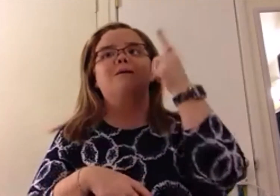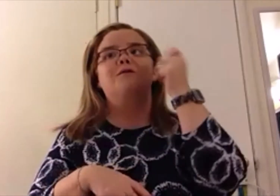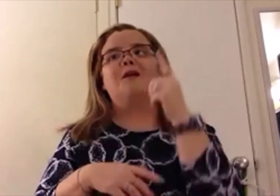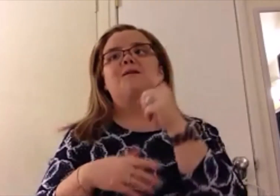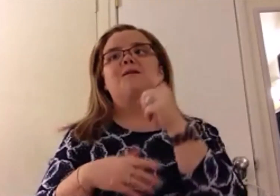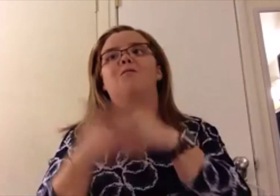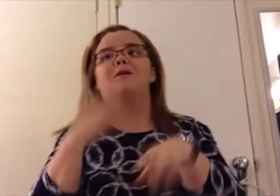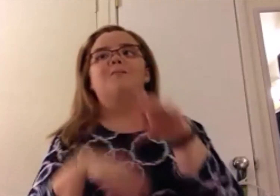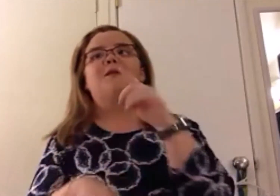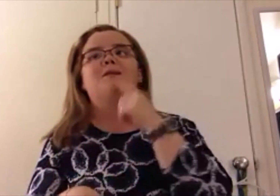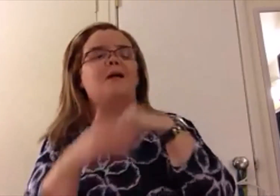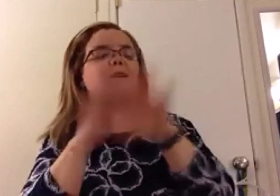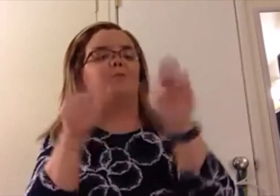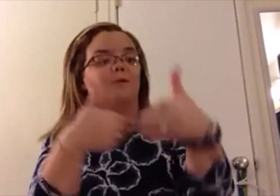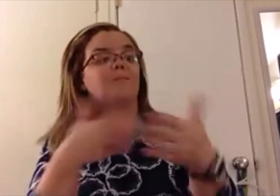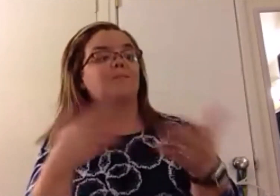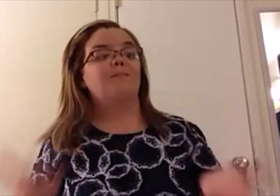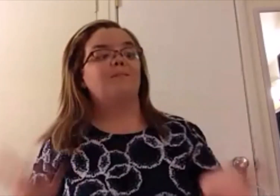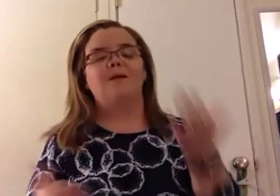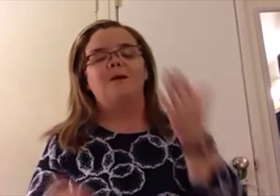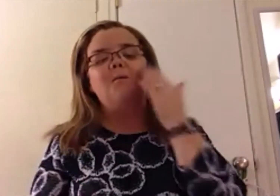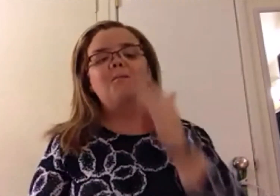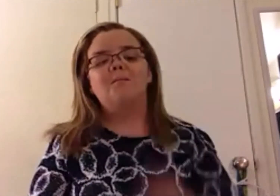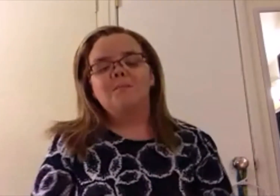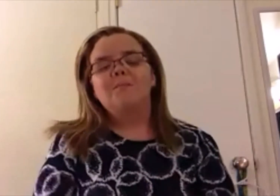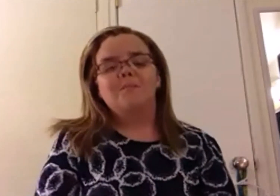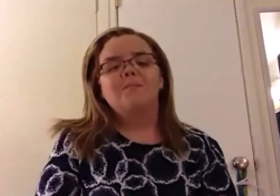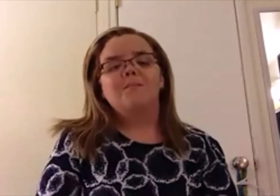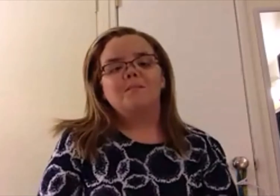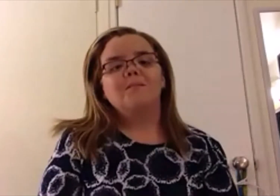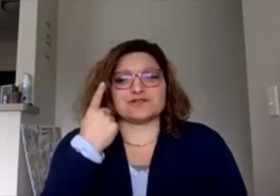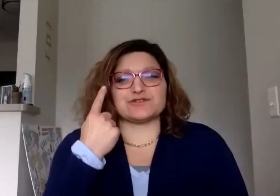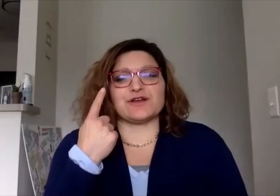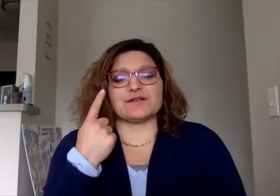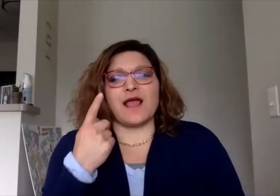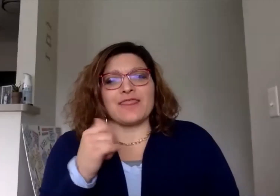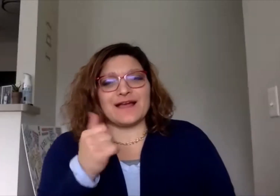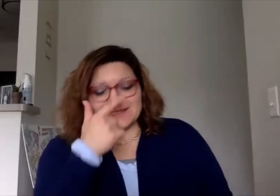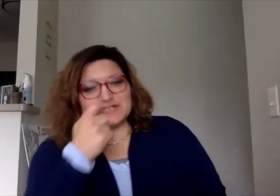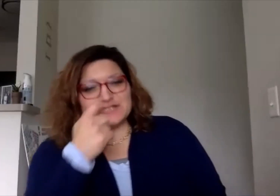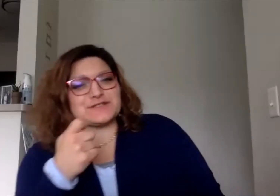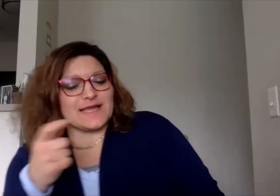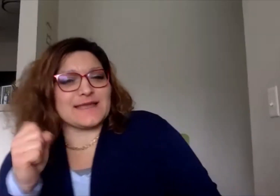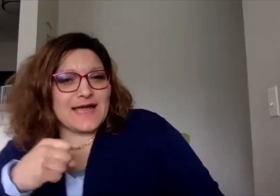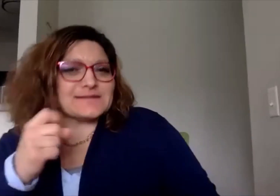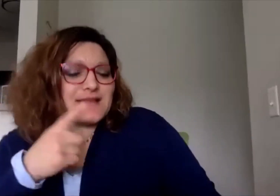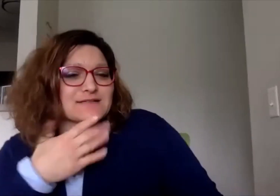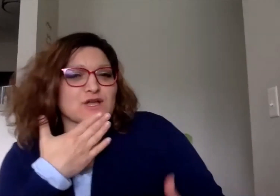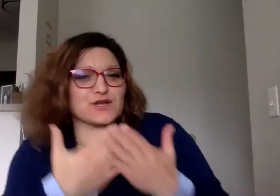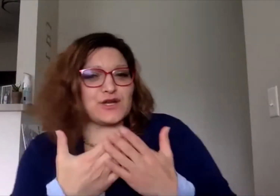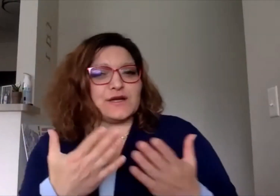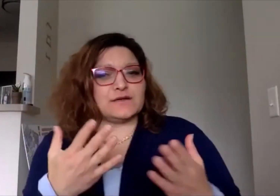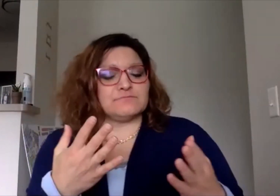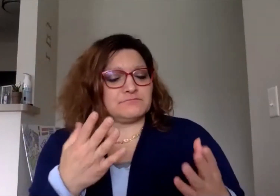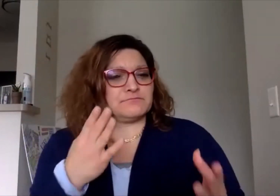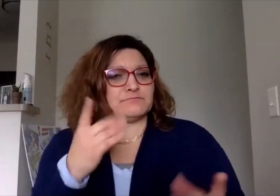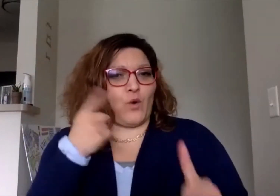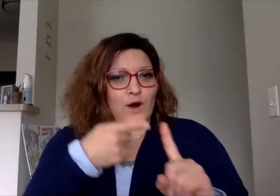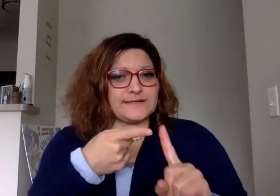what is being said in the room you know. Understood that's interesting yes that's a good point